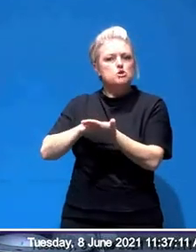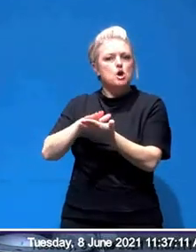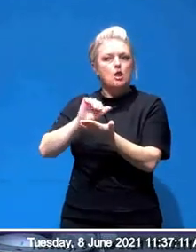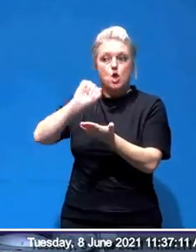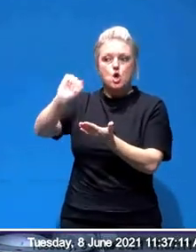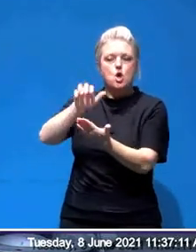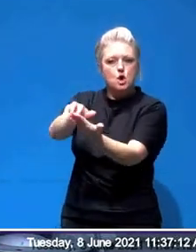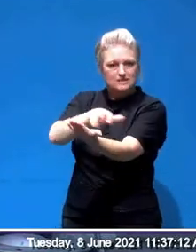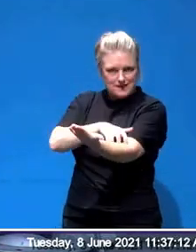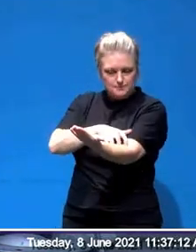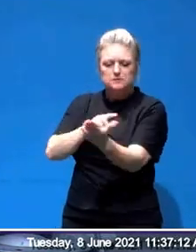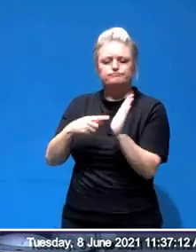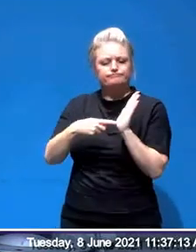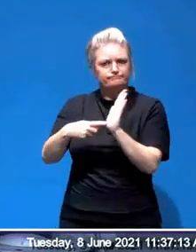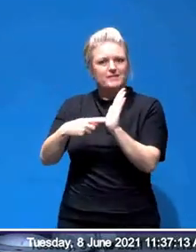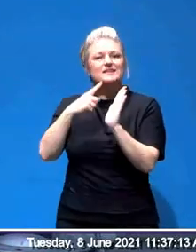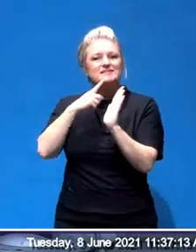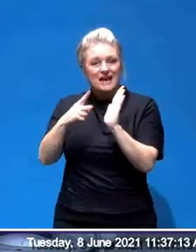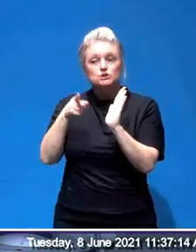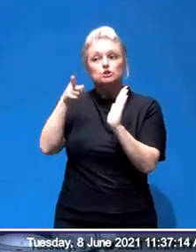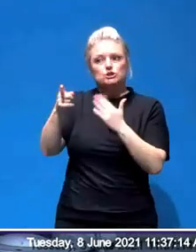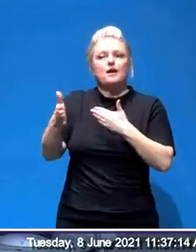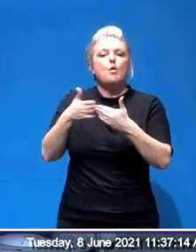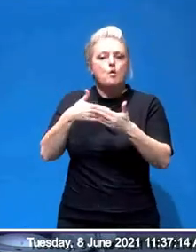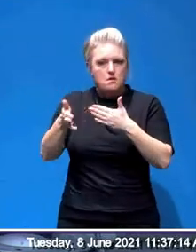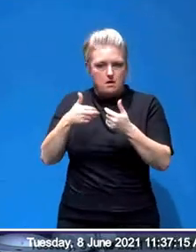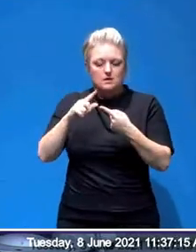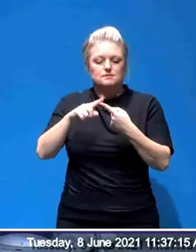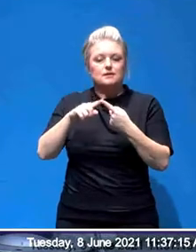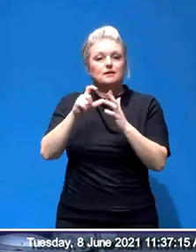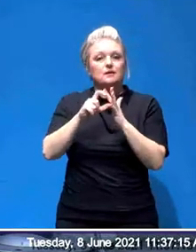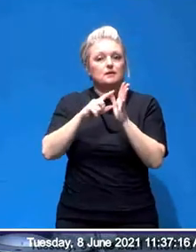She said that she arranged for Daniel, you and Graham to have counselling